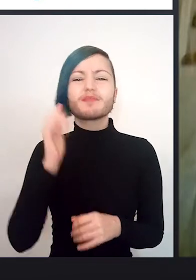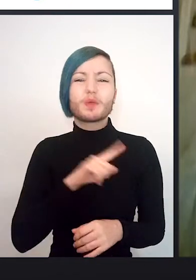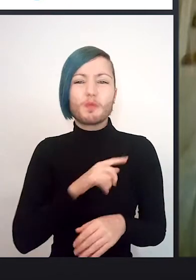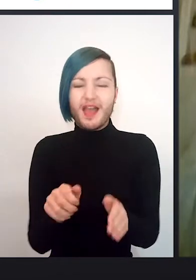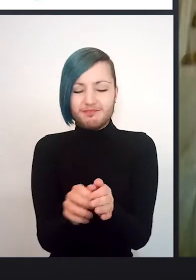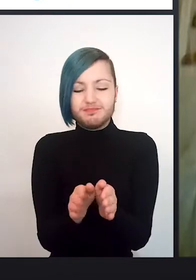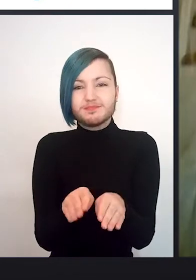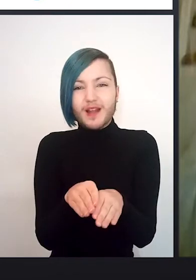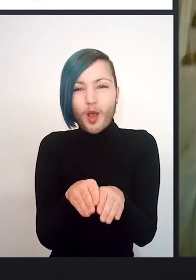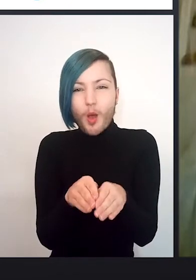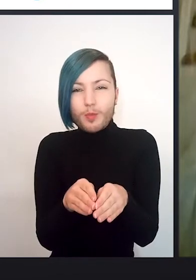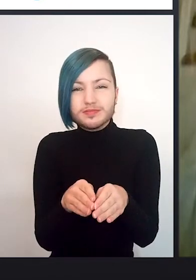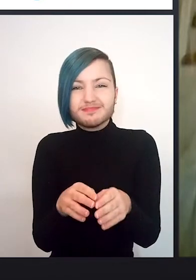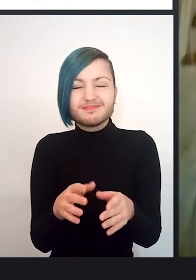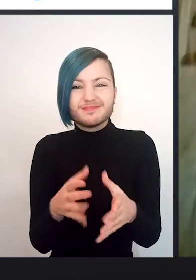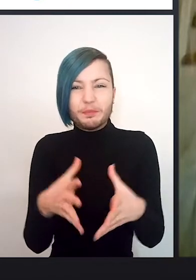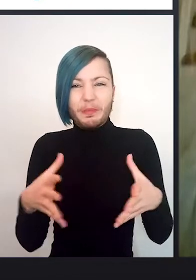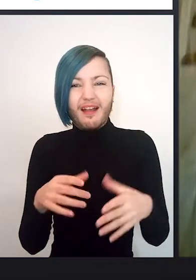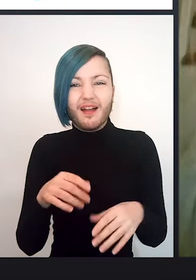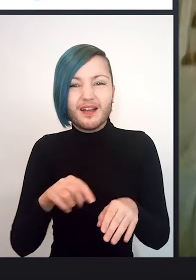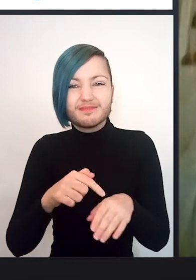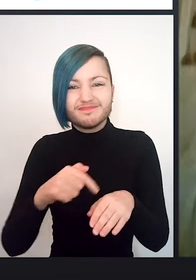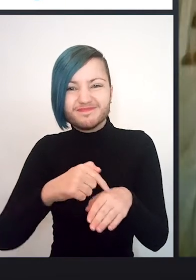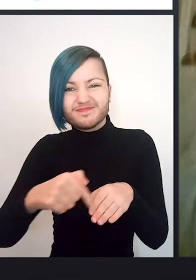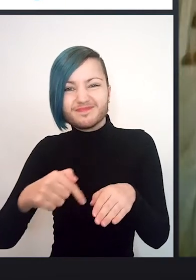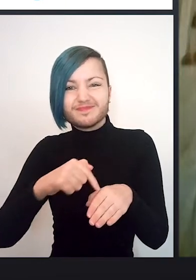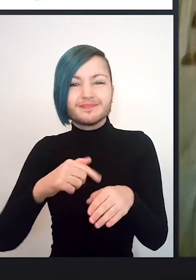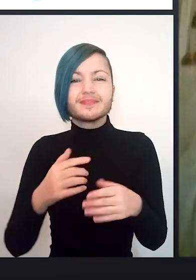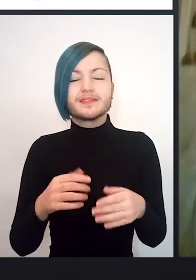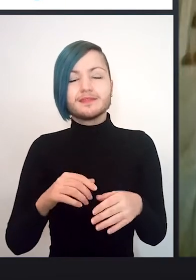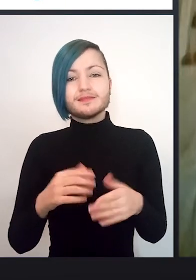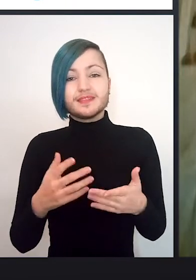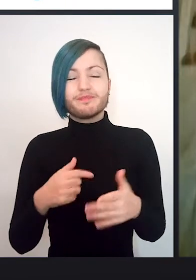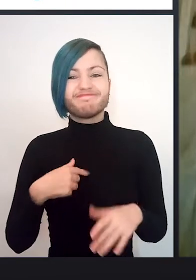because of the size of the wound. And I found it quite challenging cause I lived alone,